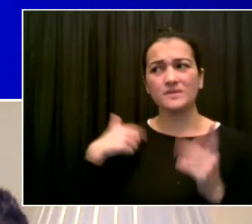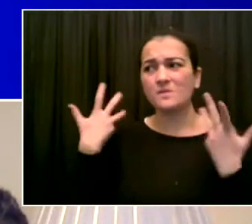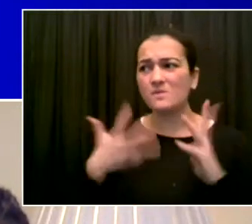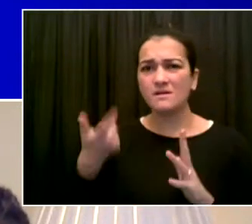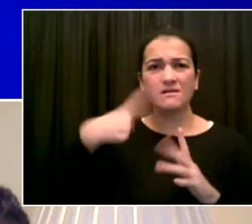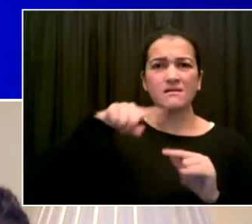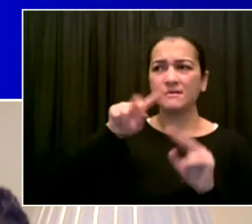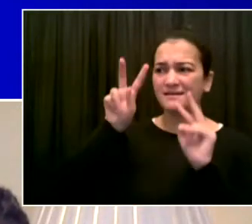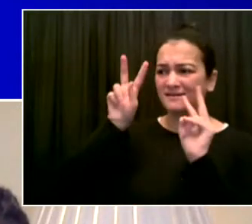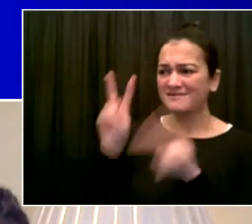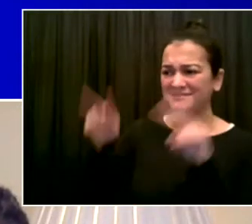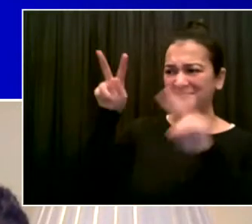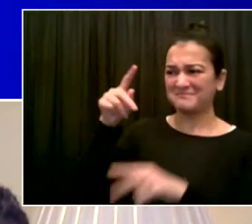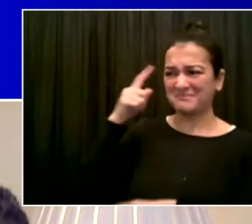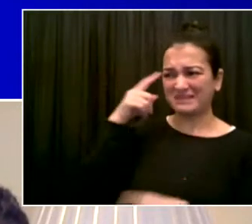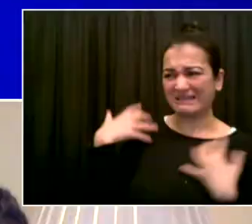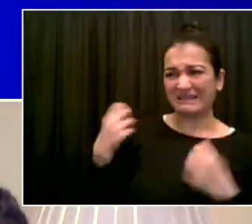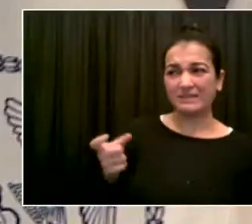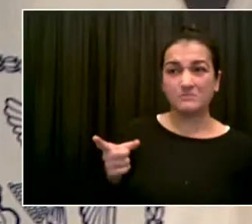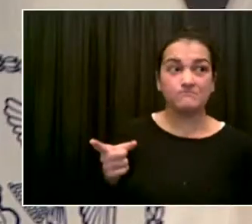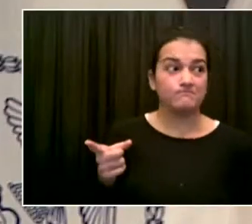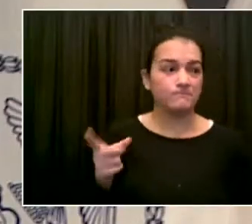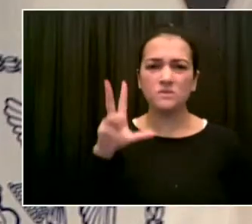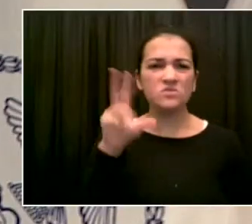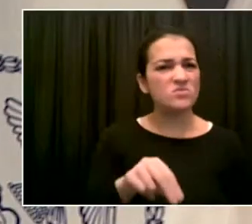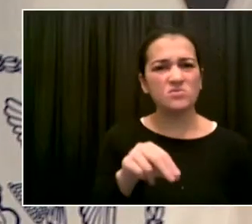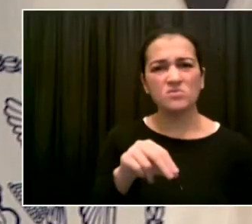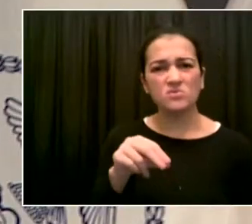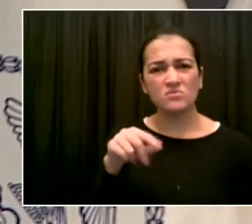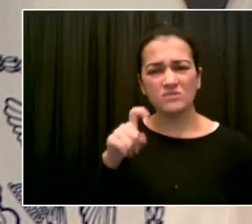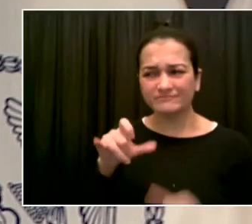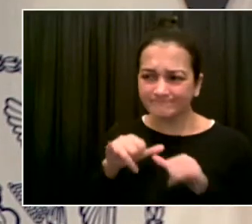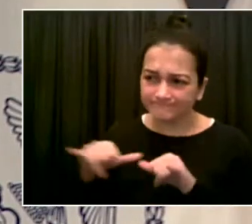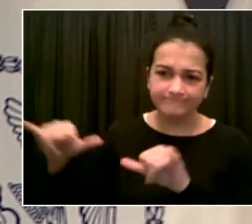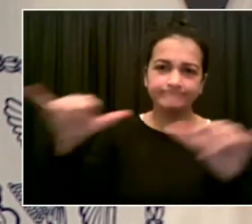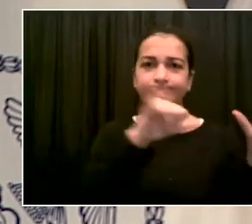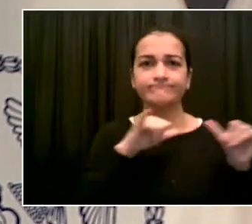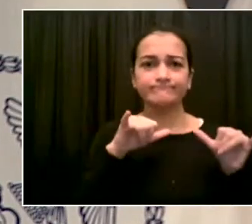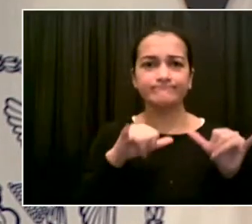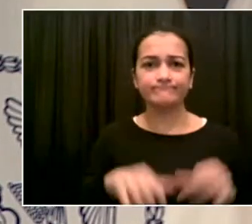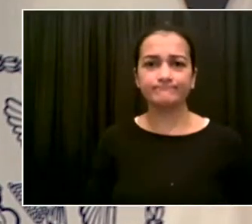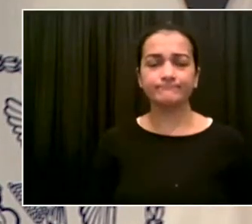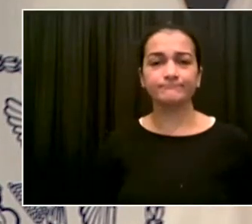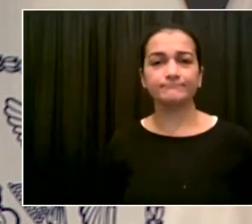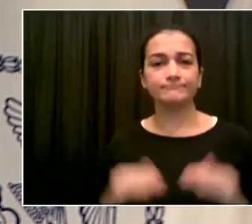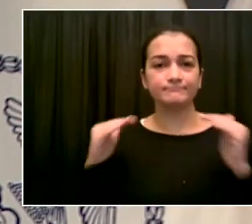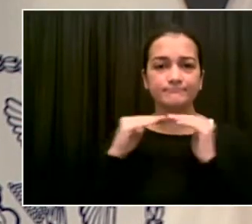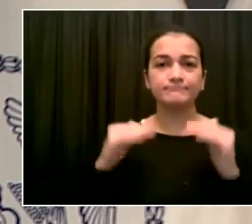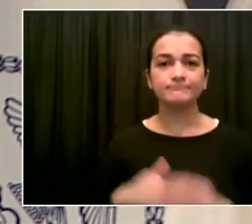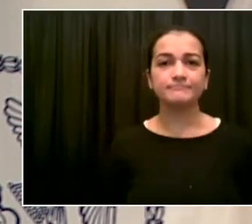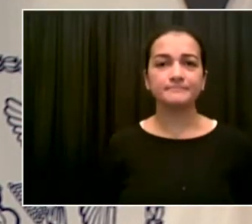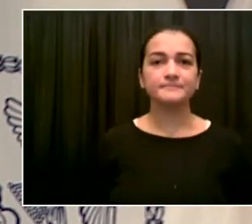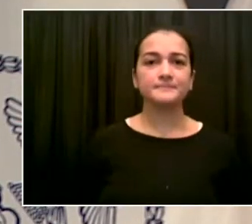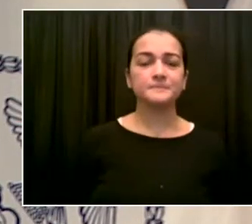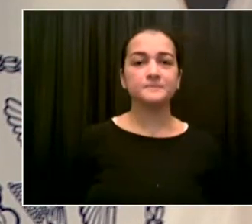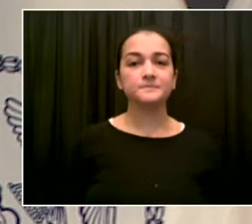ELADING THE WAY AND THANK YOU FOR EVERYTHING YOU'E VDONE AND ALL THE PASSNIOATE PEOPLE YOU HAVE GATHERED AROUND TO HELP DESTIGMATIZE MENTAL HEALTH AND CHANGE THE DISCUSSION OF THE CITY AND THE